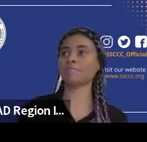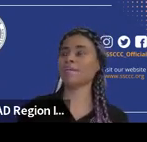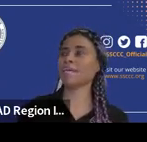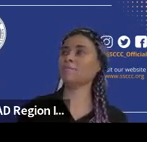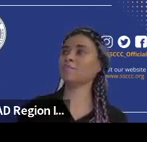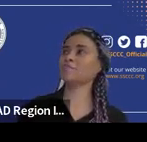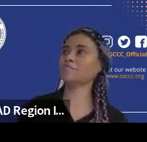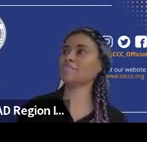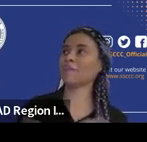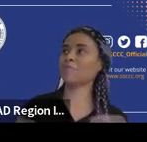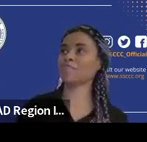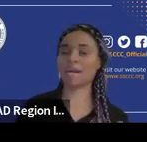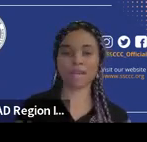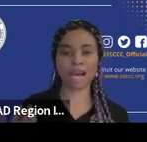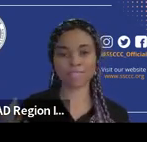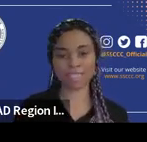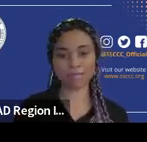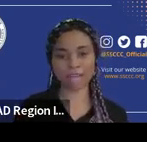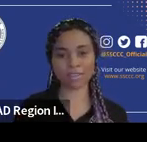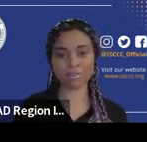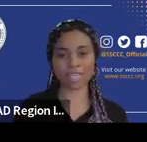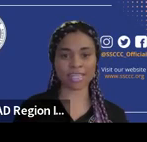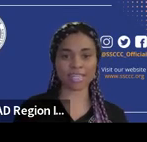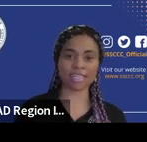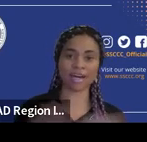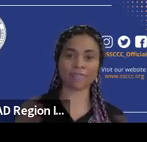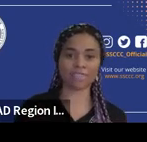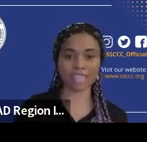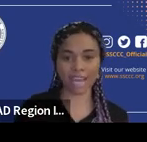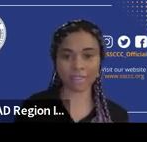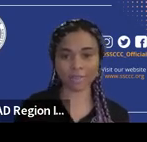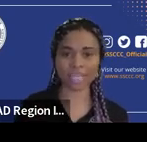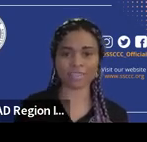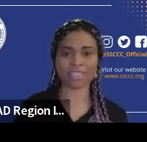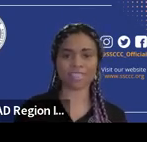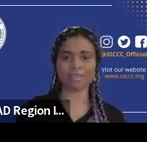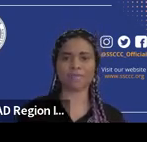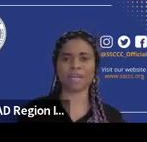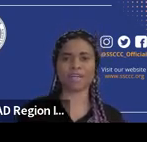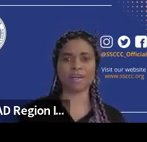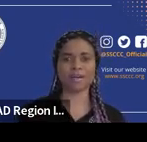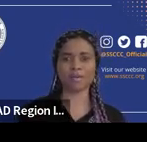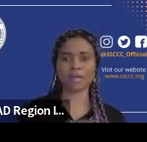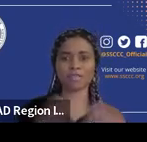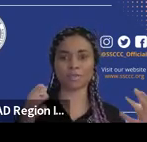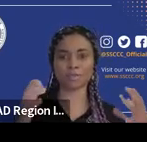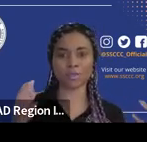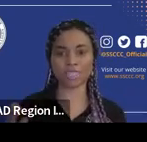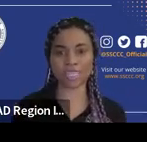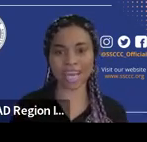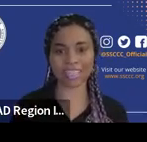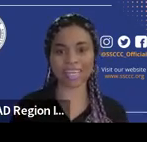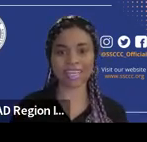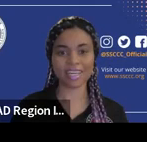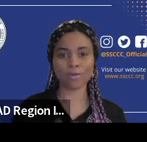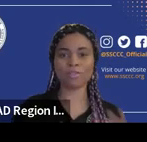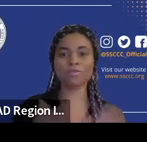And it wasn't even just that one time I was asking about note taking and often they have no takers of the time that I'm like what about students who really need that like?